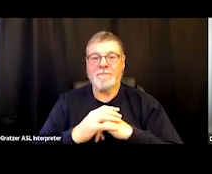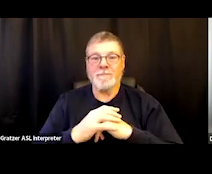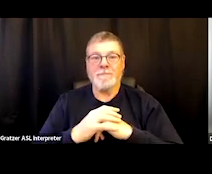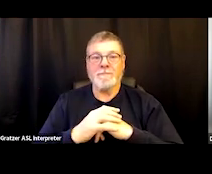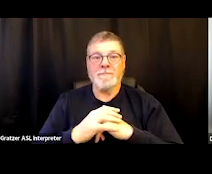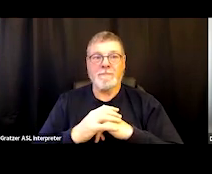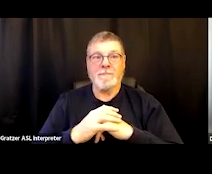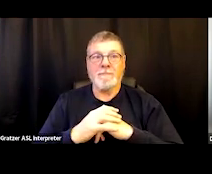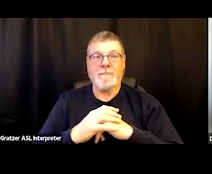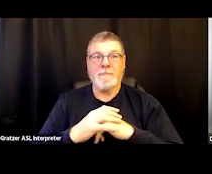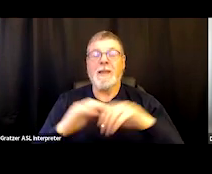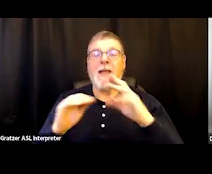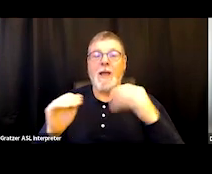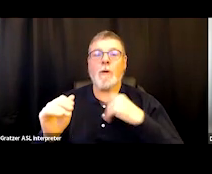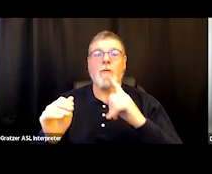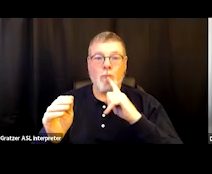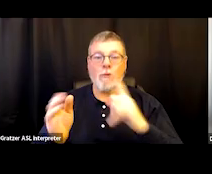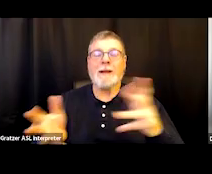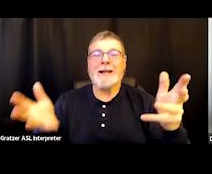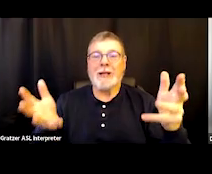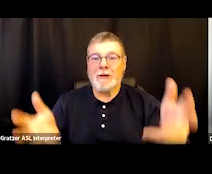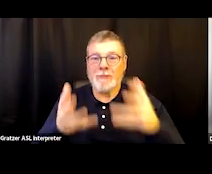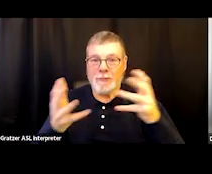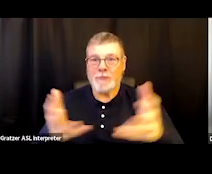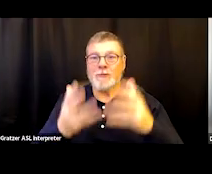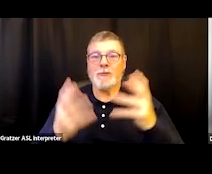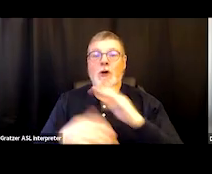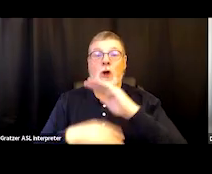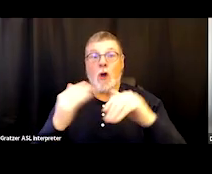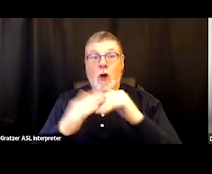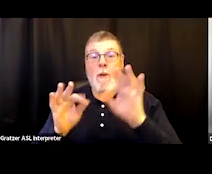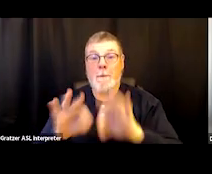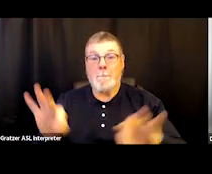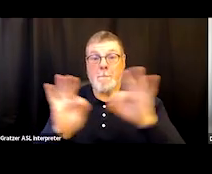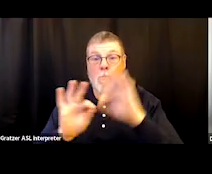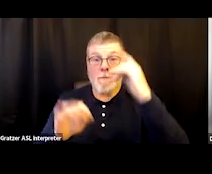And we really, really encourage that all of the critical components for the SOAR model are met